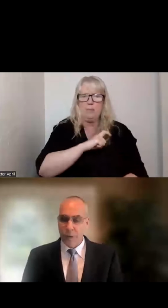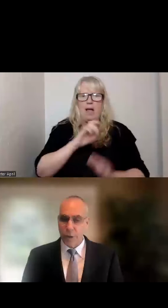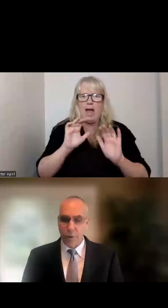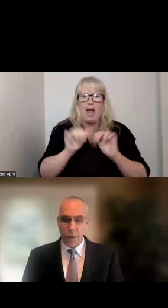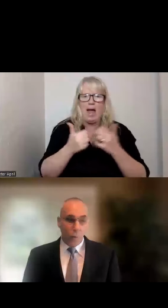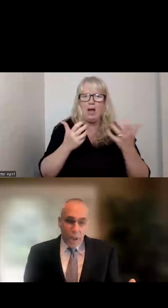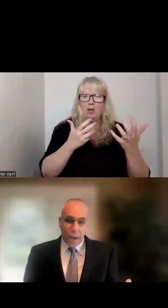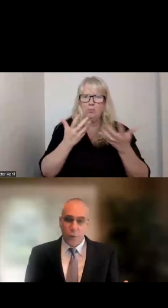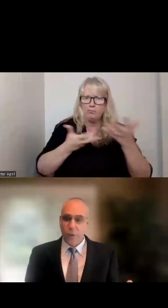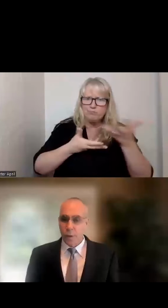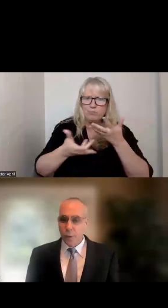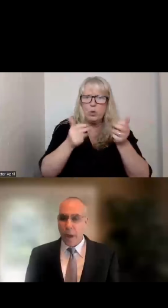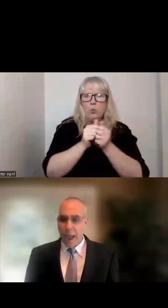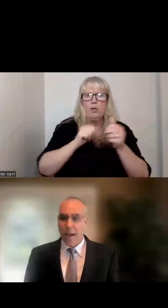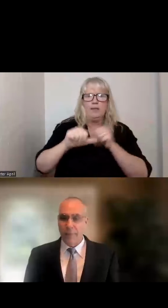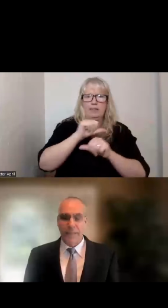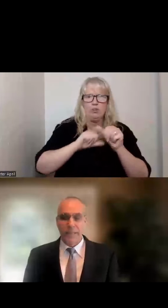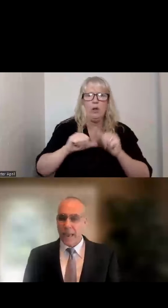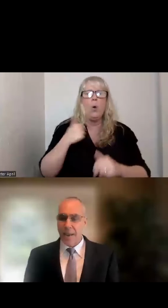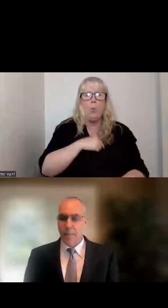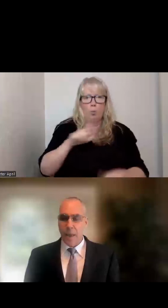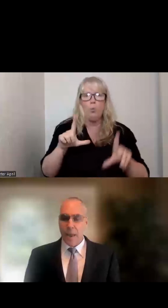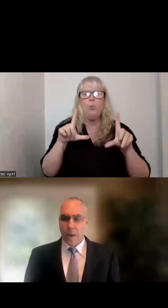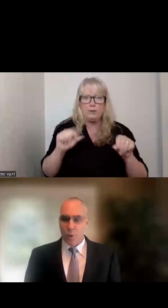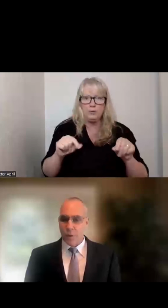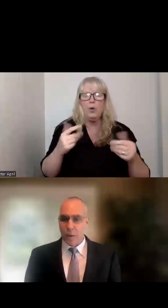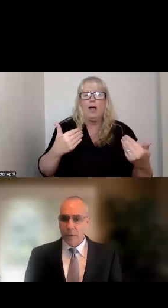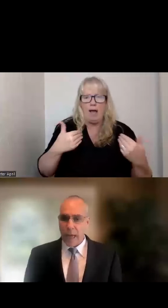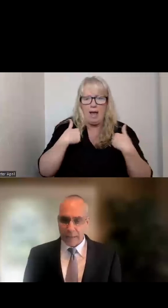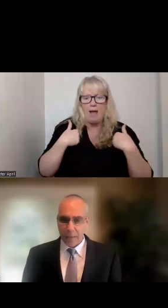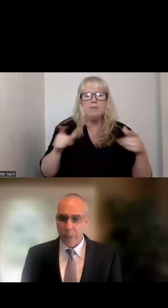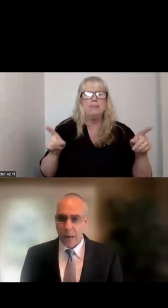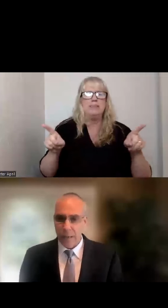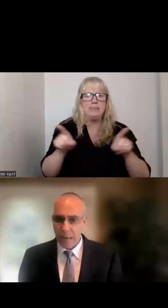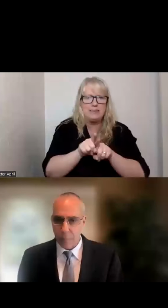WITH EACH OTHER, WE HAVE THE SAME RESULTS AS AN EMBEDDED TEAM.